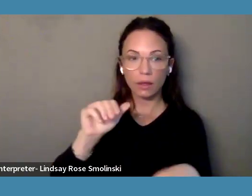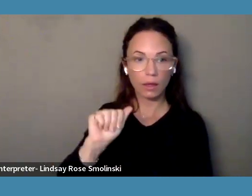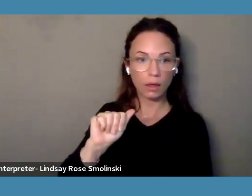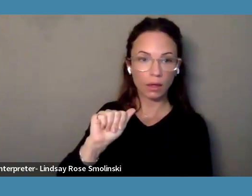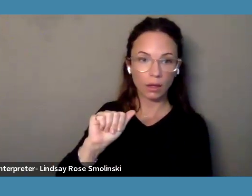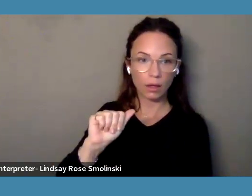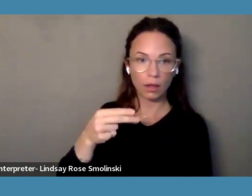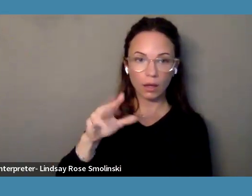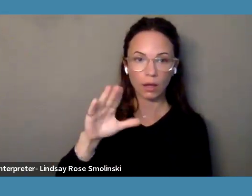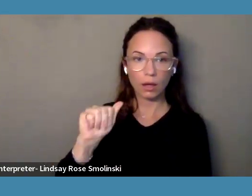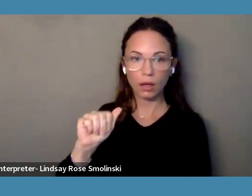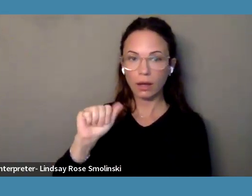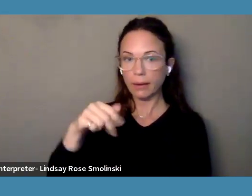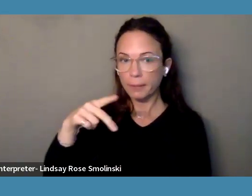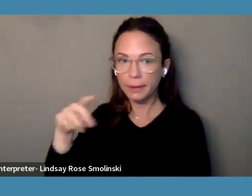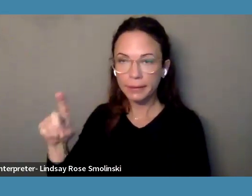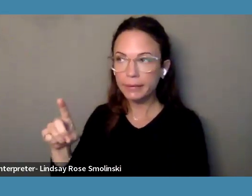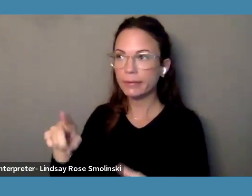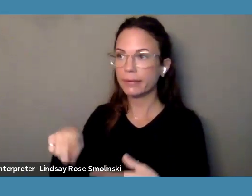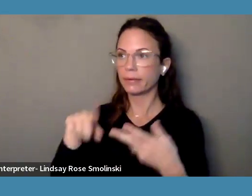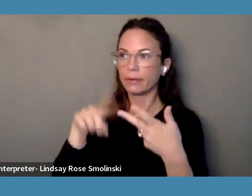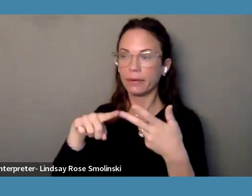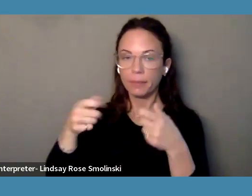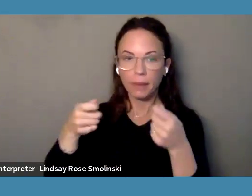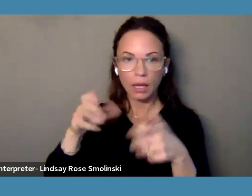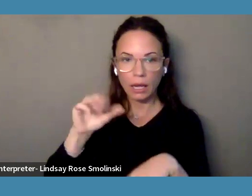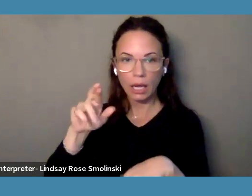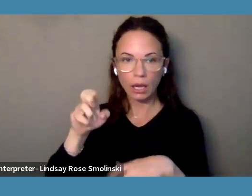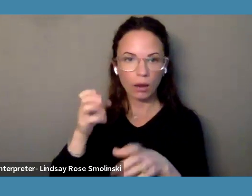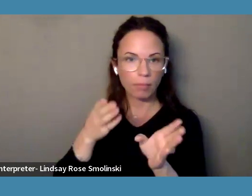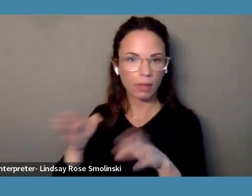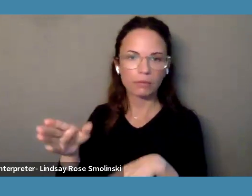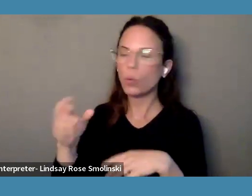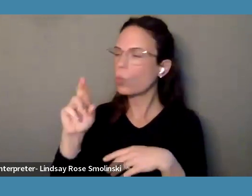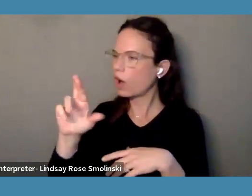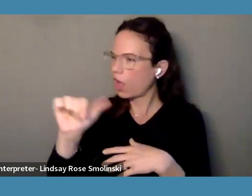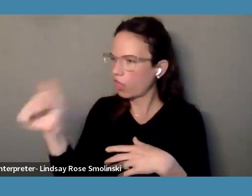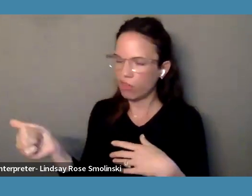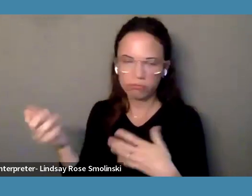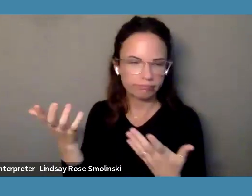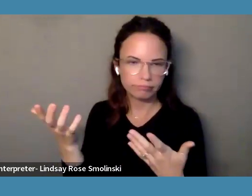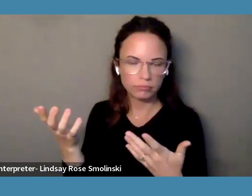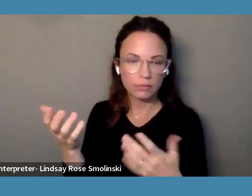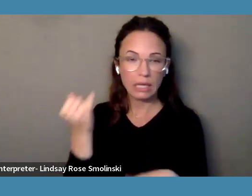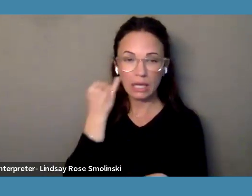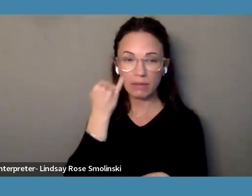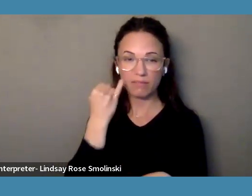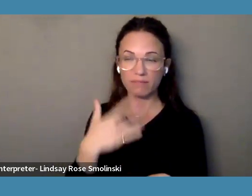a managed care plan or others, if it's an unfavorable decision,